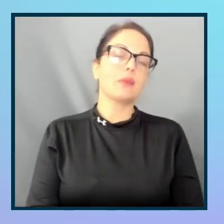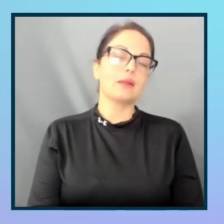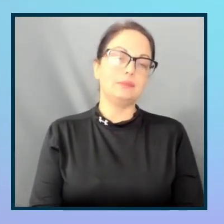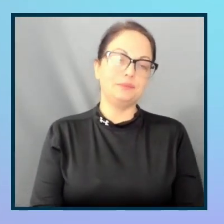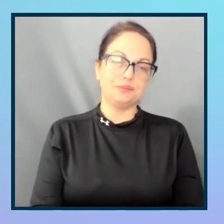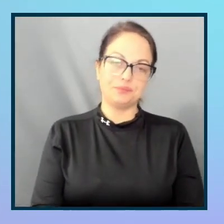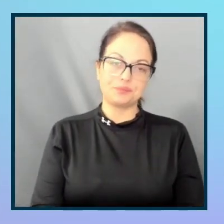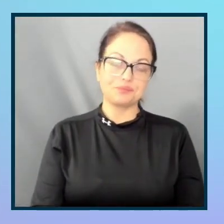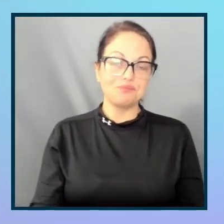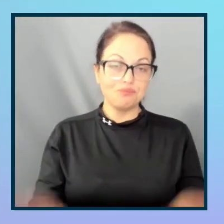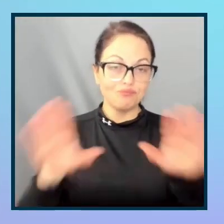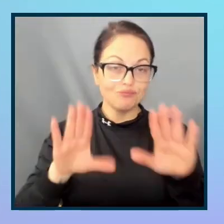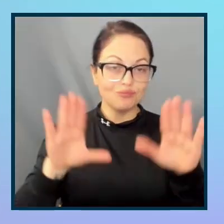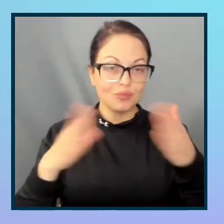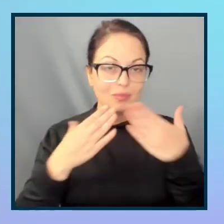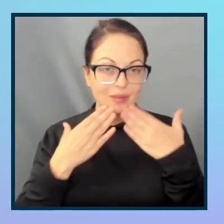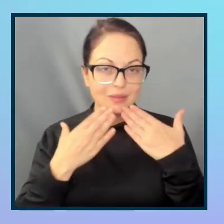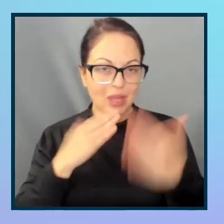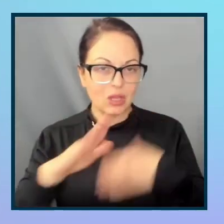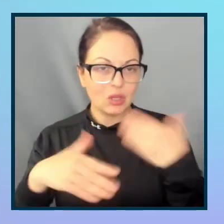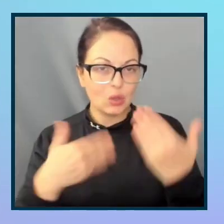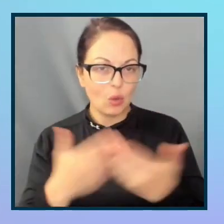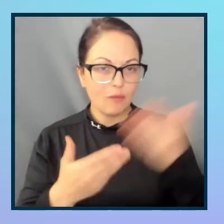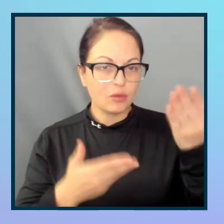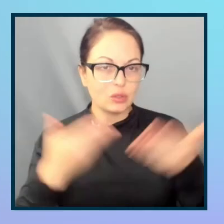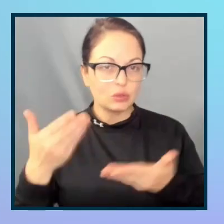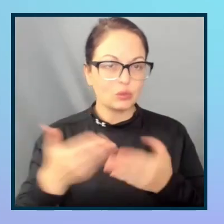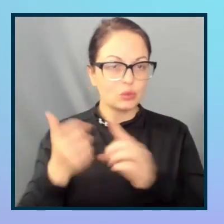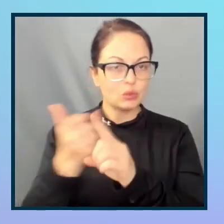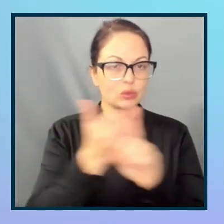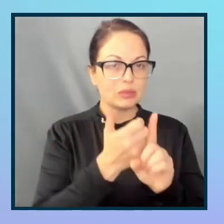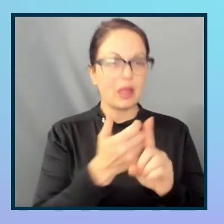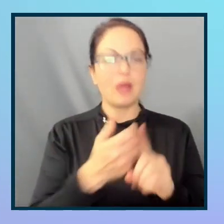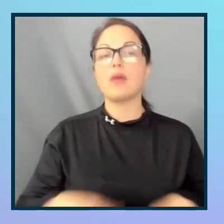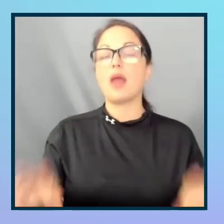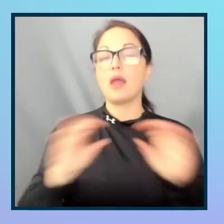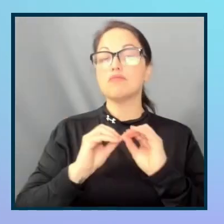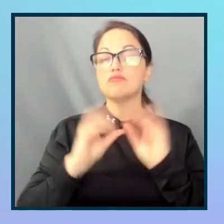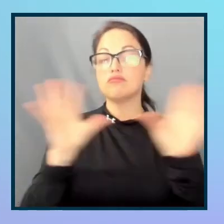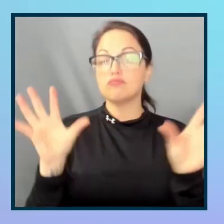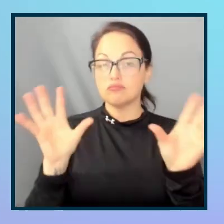Excellent. Thank you all for introducing yourselves. And I wanna make it clear as well to our audience members